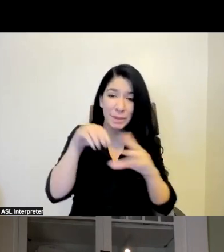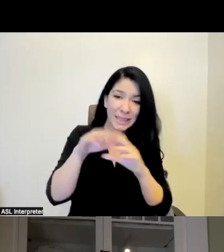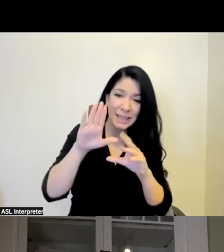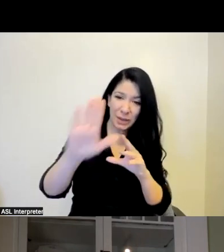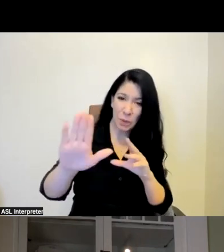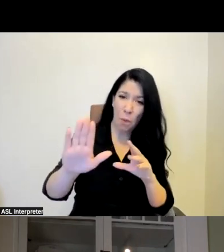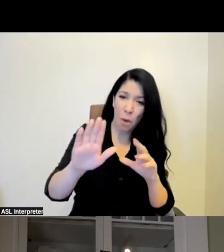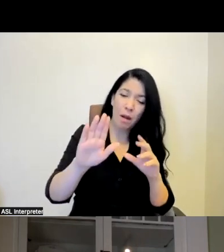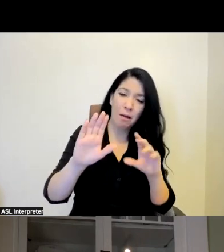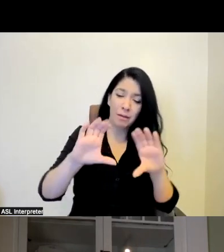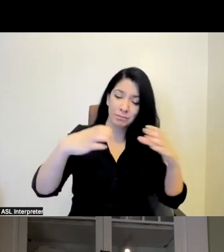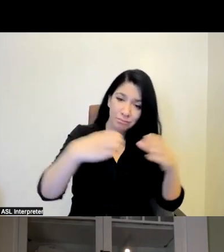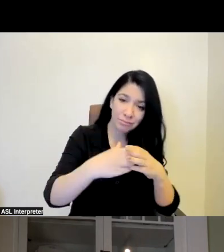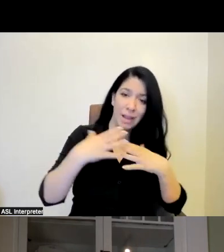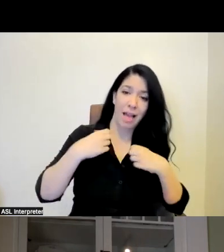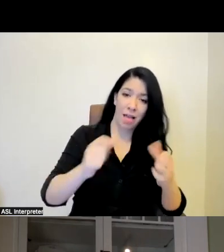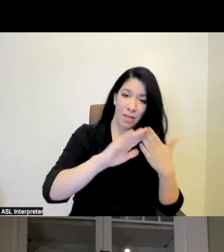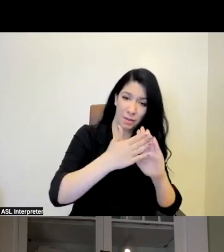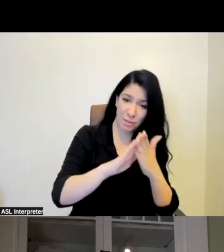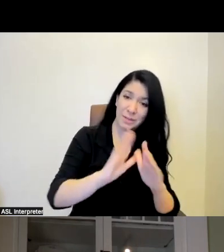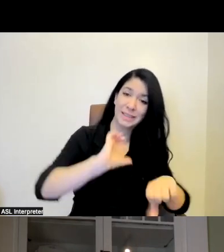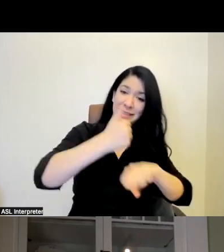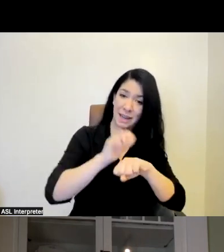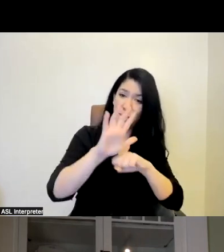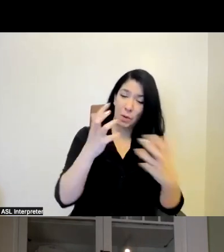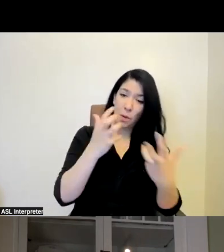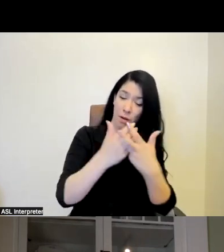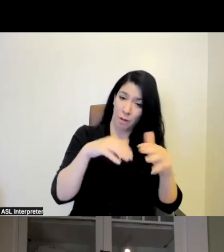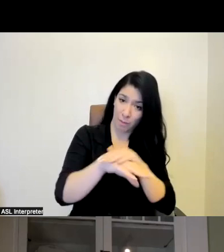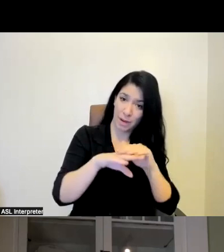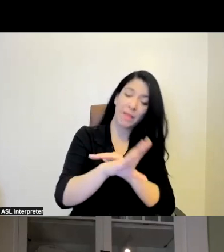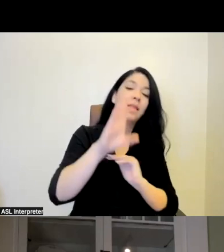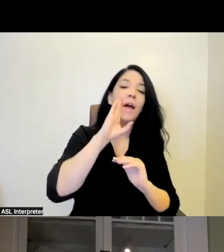it makes -- get the accommodations that you need, that will be the fastest way